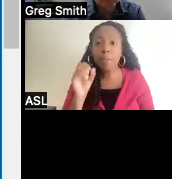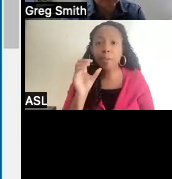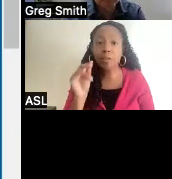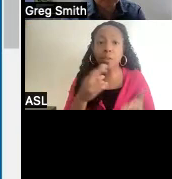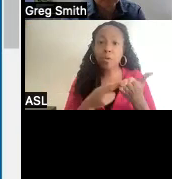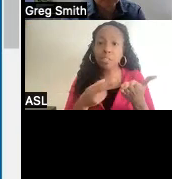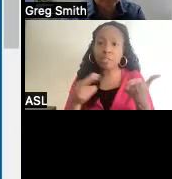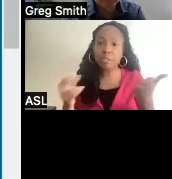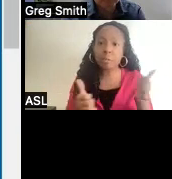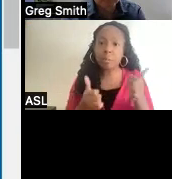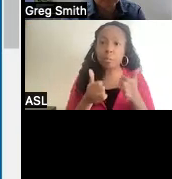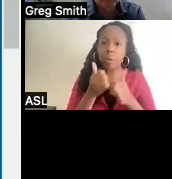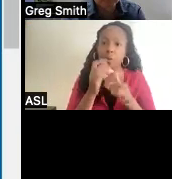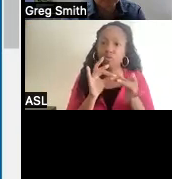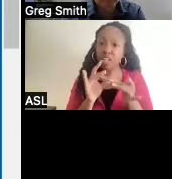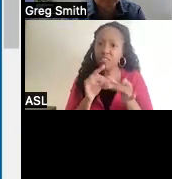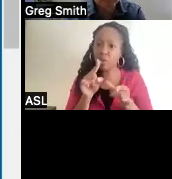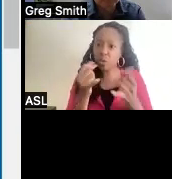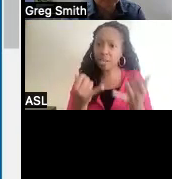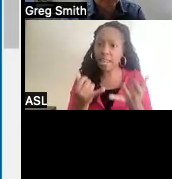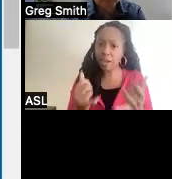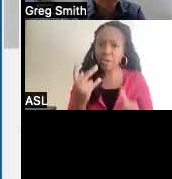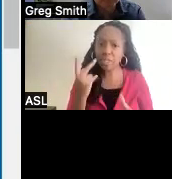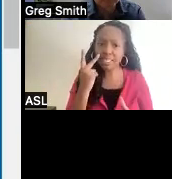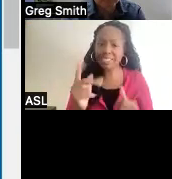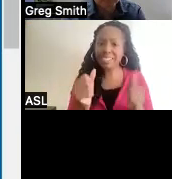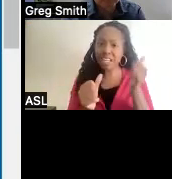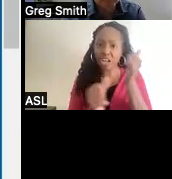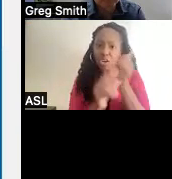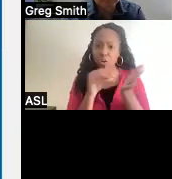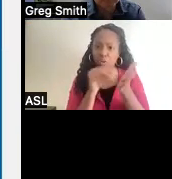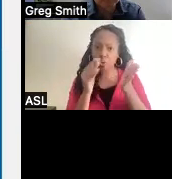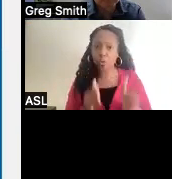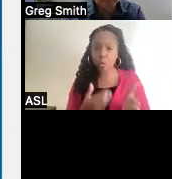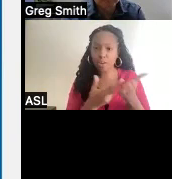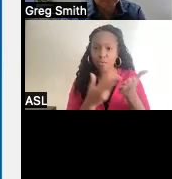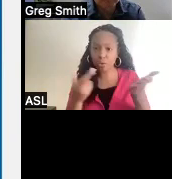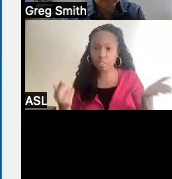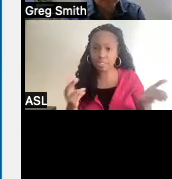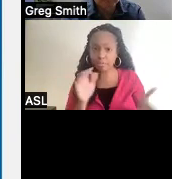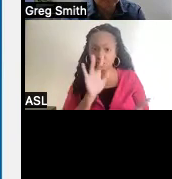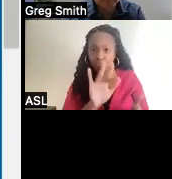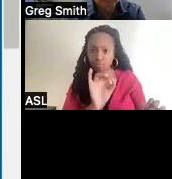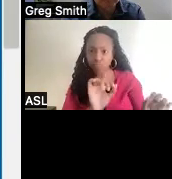most relevant to you can be found under the student resources and information by